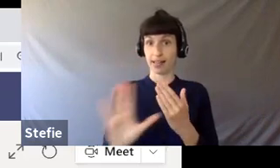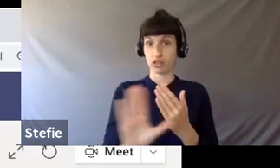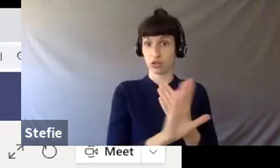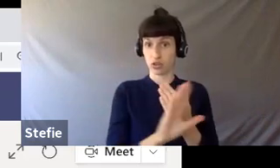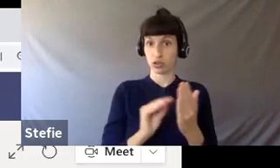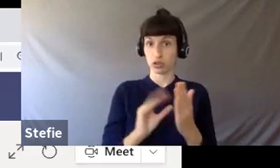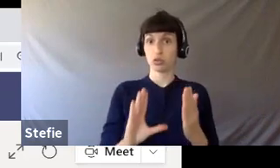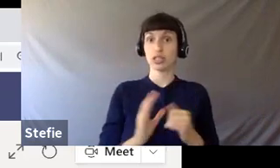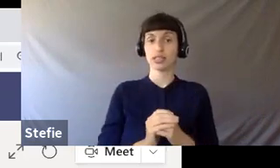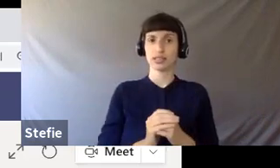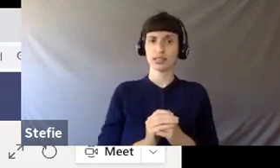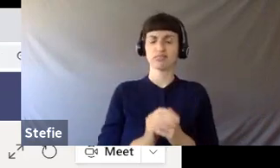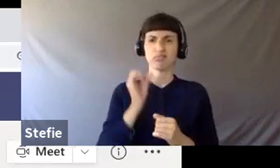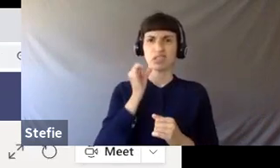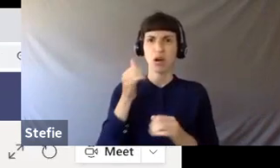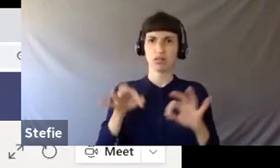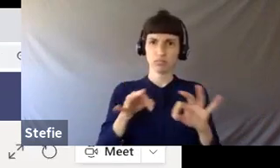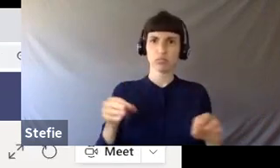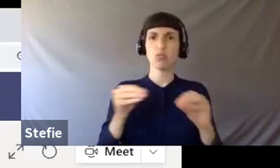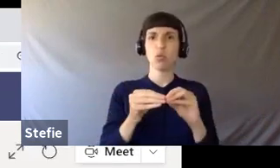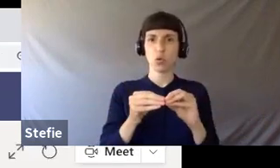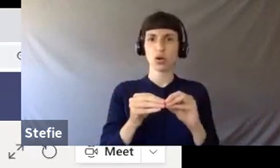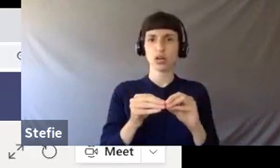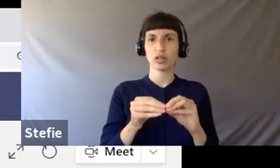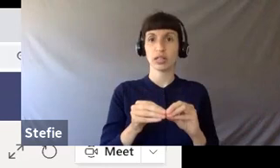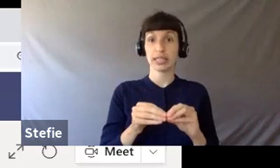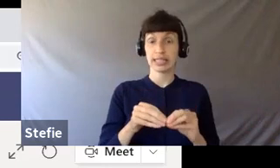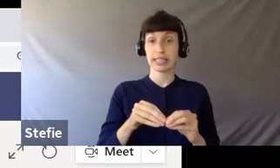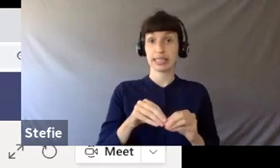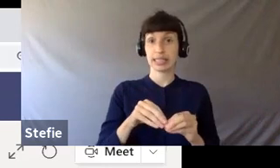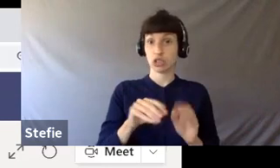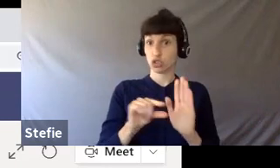assigning things to all students or specific students and a due date. where is his notification going?